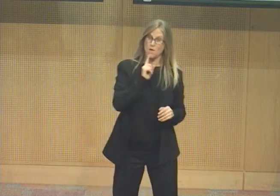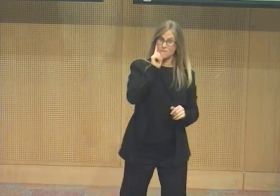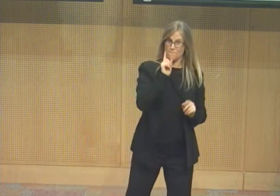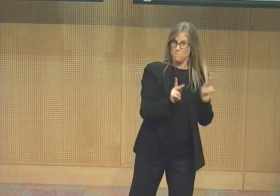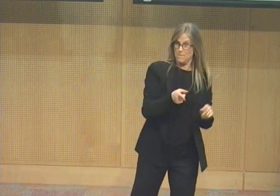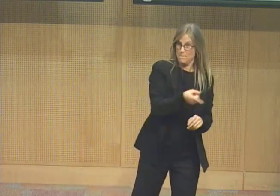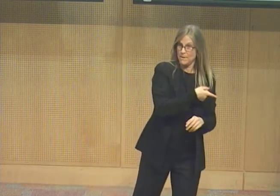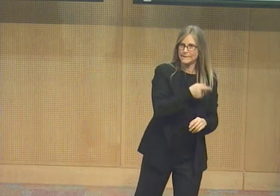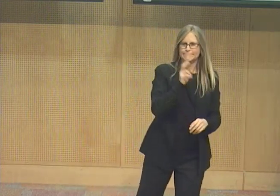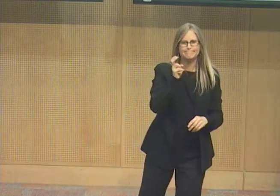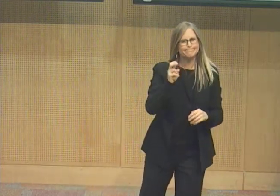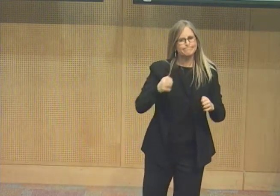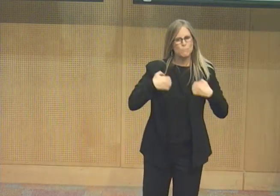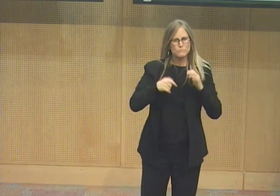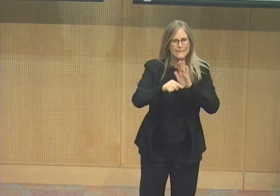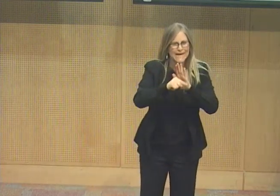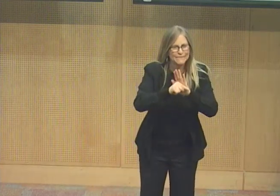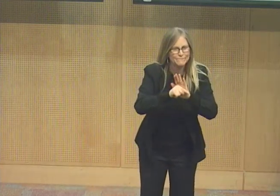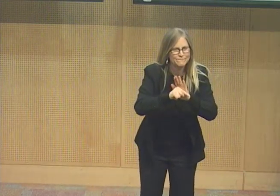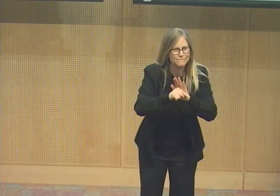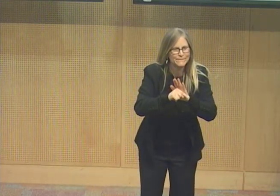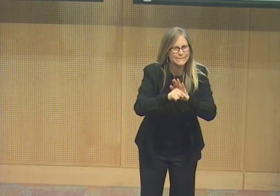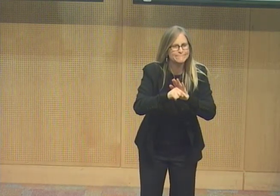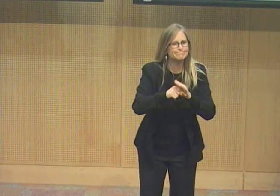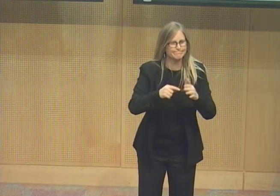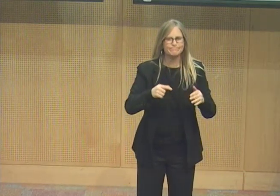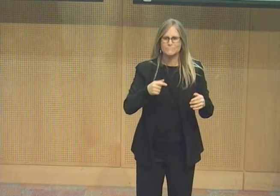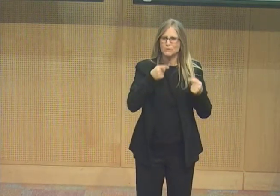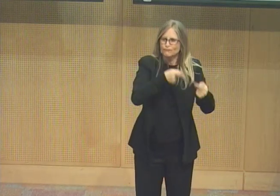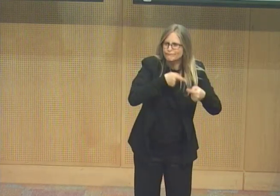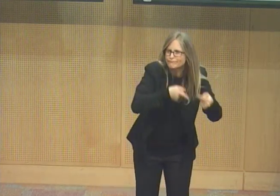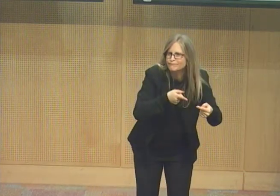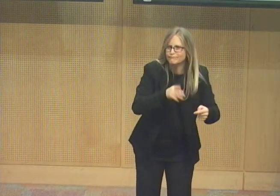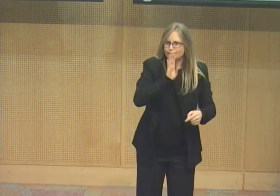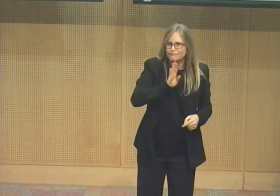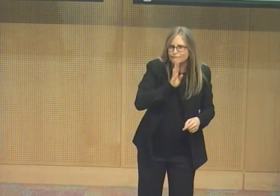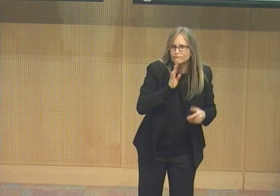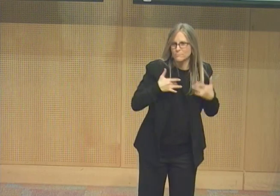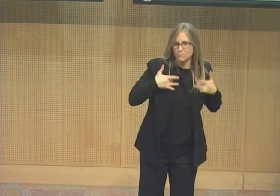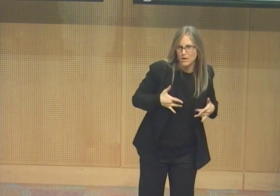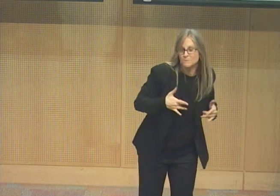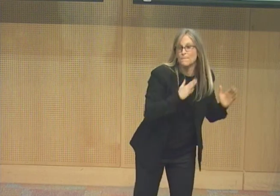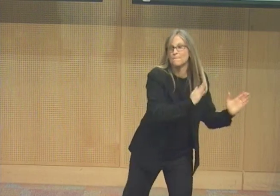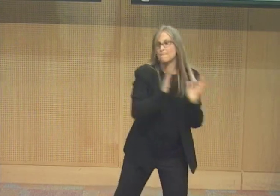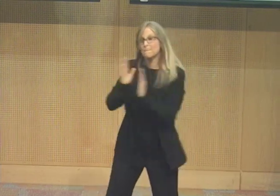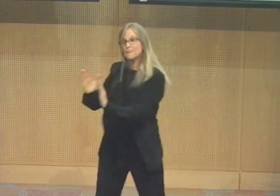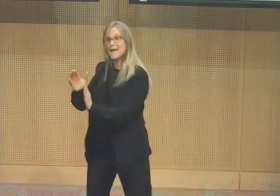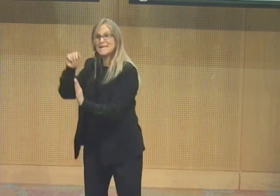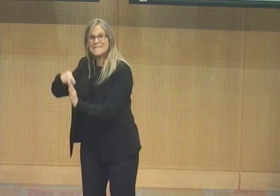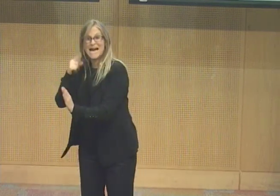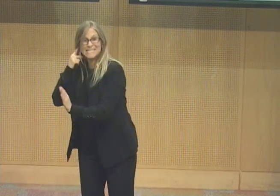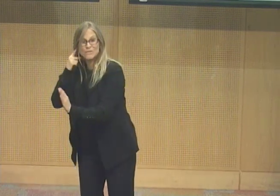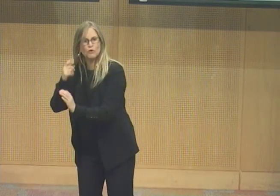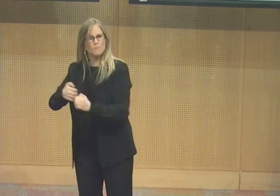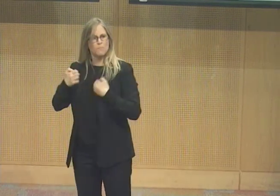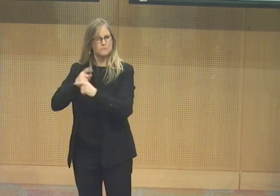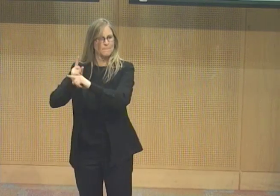"Emotive" is the next one down. Negative terms like "suffer," "struggle,"